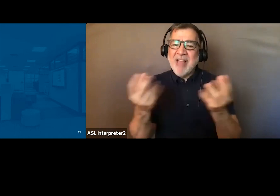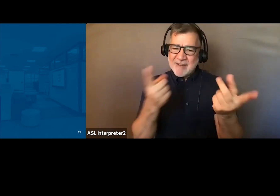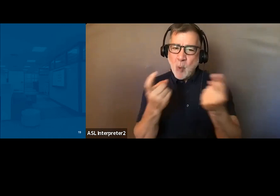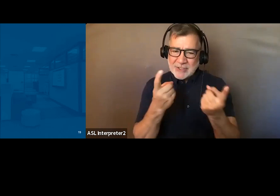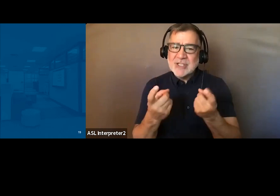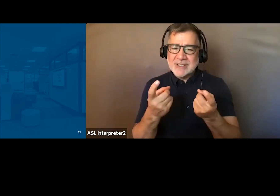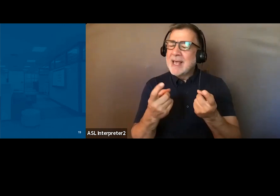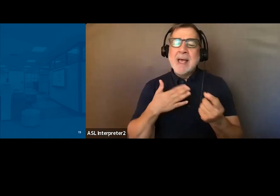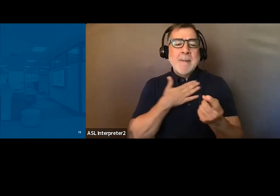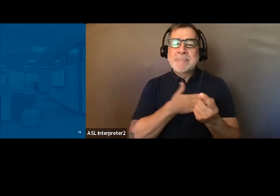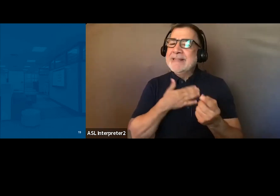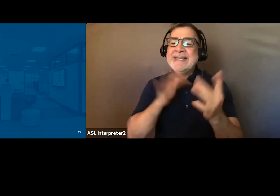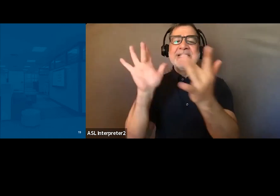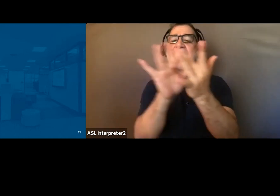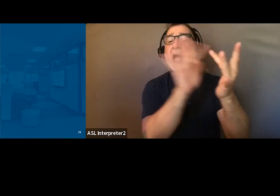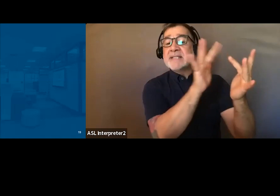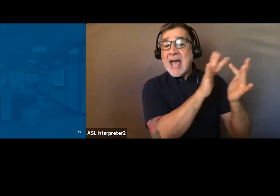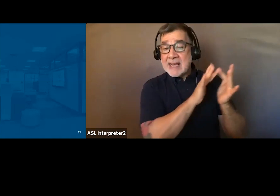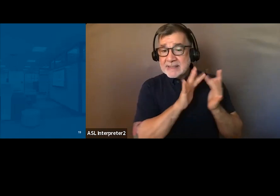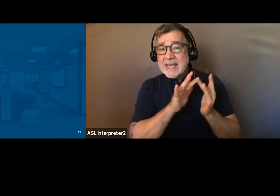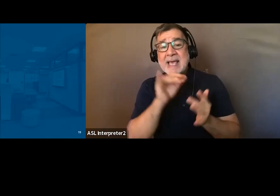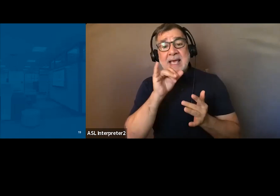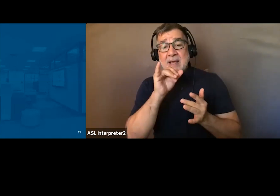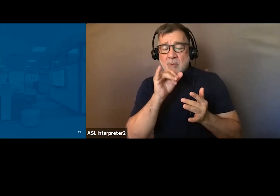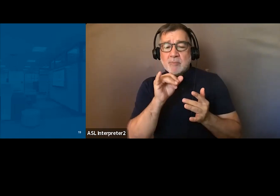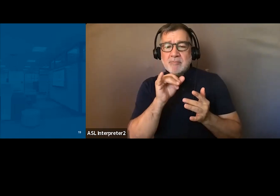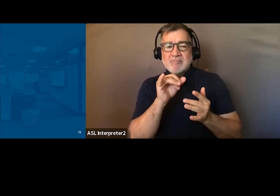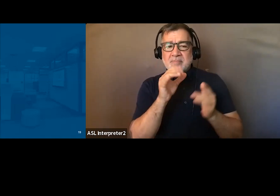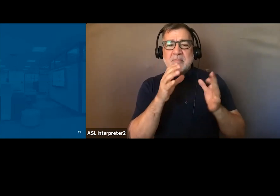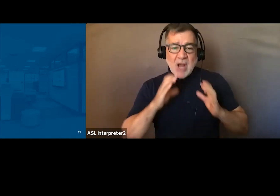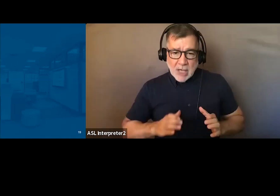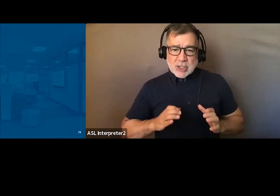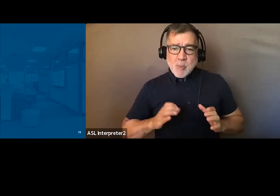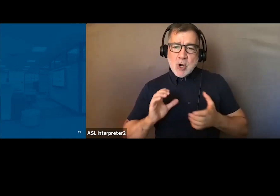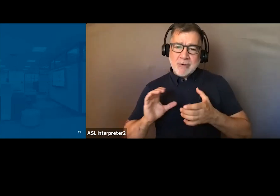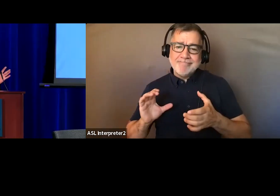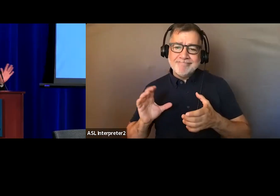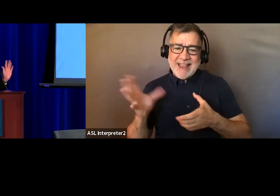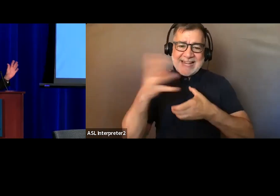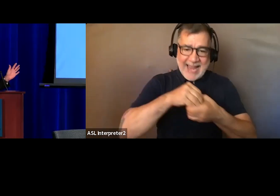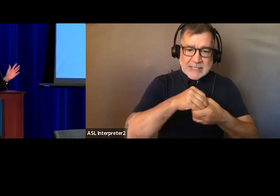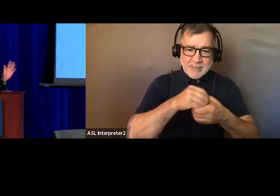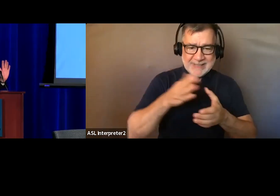Let anybody know on the customer engagement side if you have questions. I hope this was at least informative. Now you know what OASIS is.